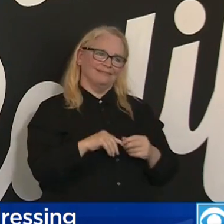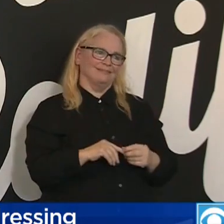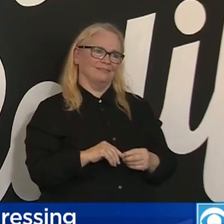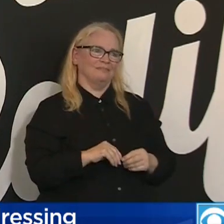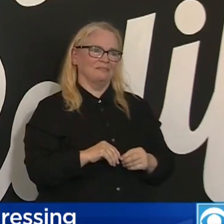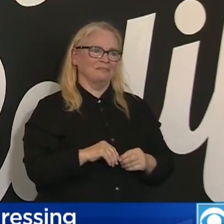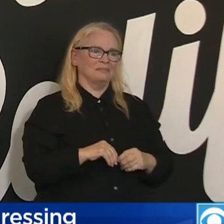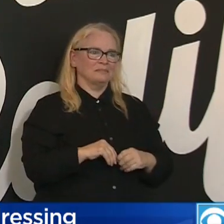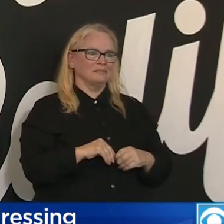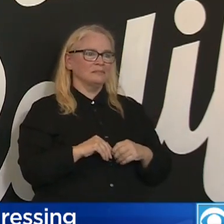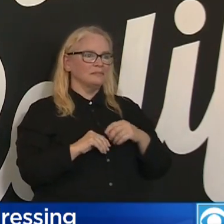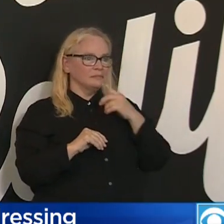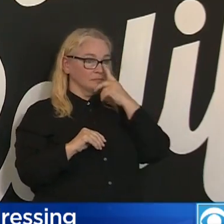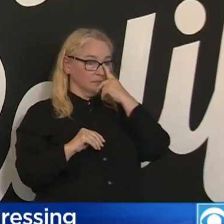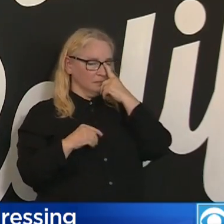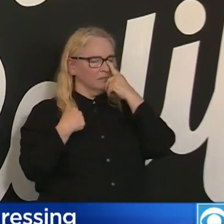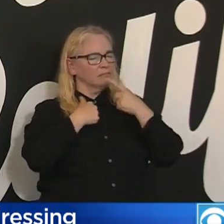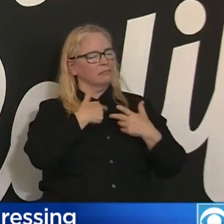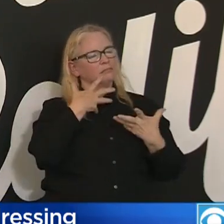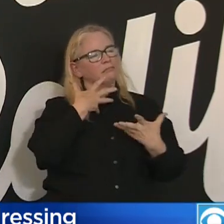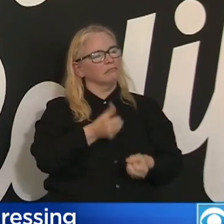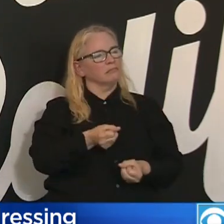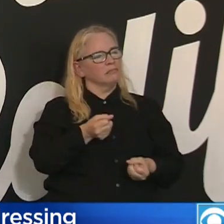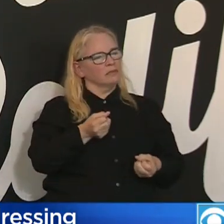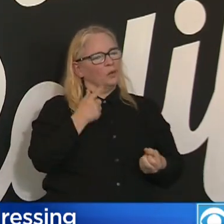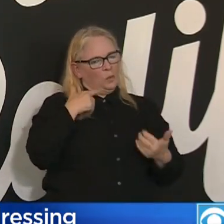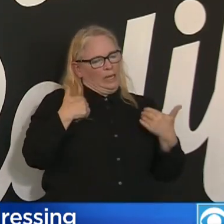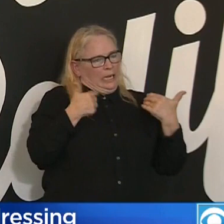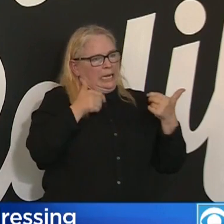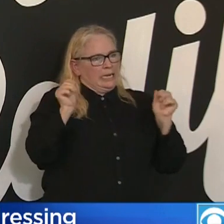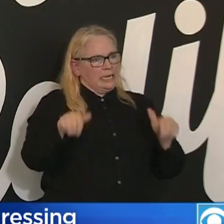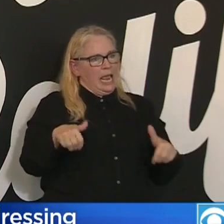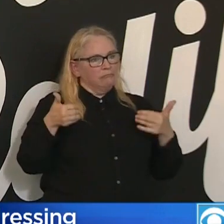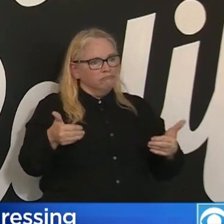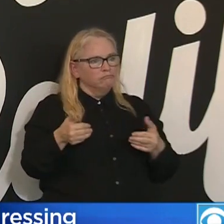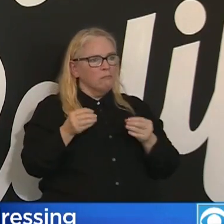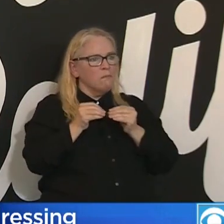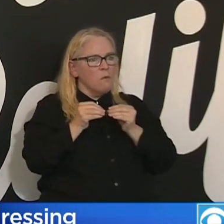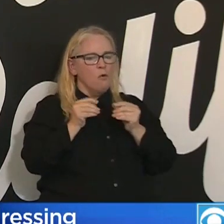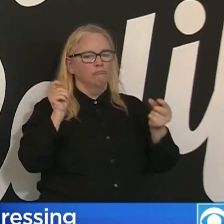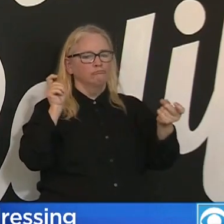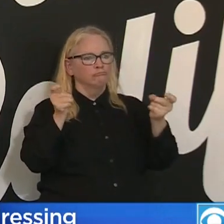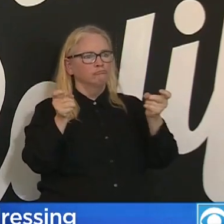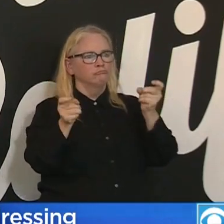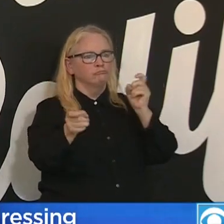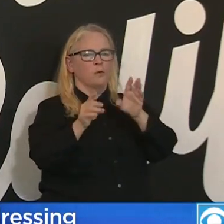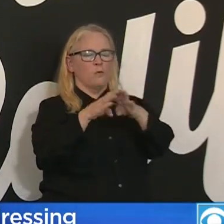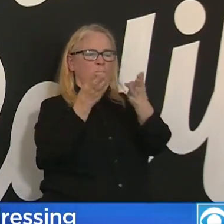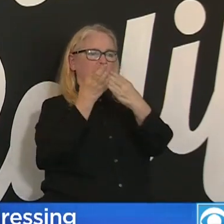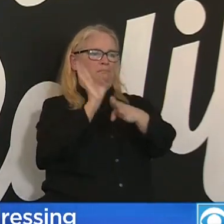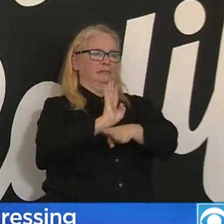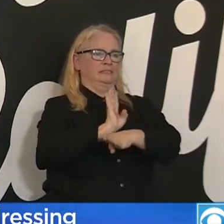CARD TODAY IT WOULD BE SLIGHTLY STRONGER THAN THE REPORT CARD WE PUT OUT YESTERDAY.